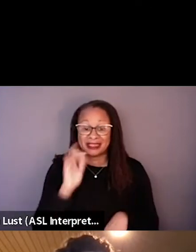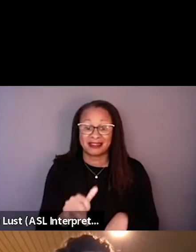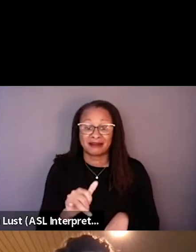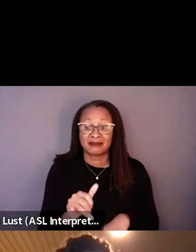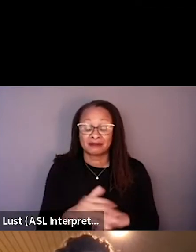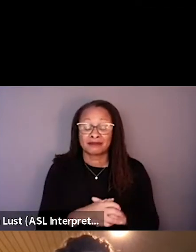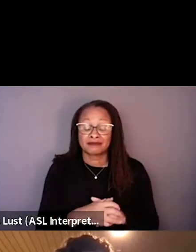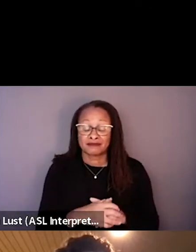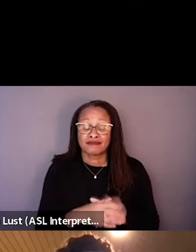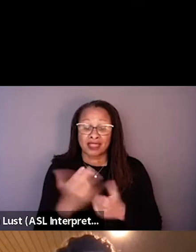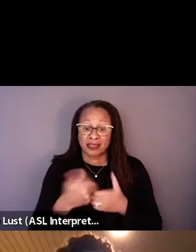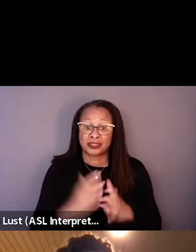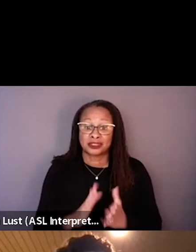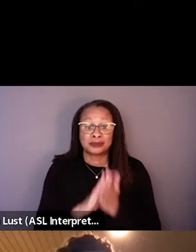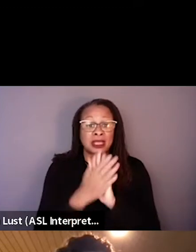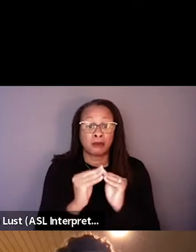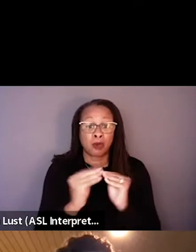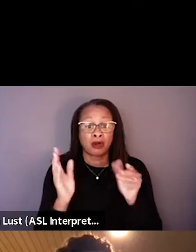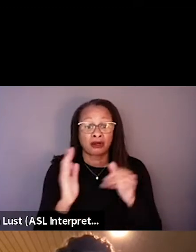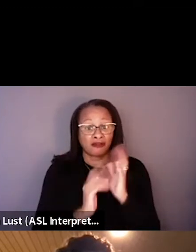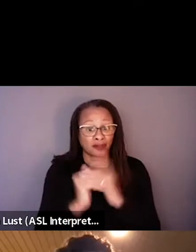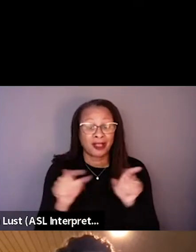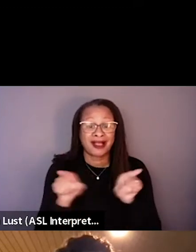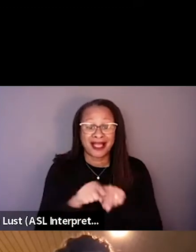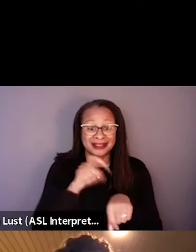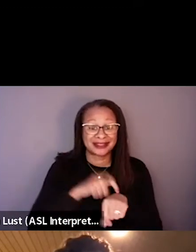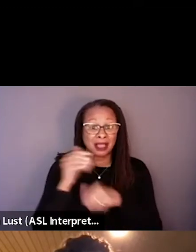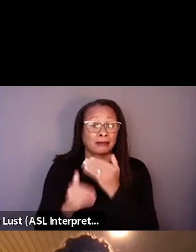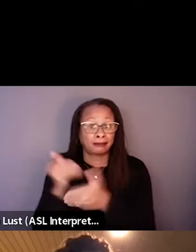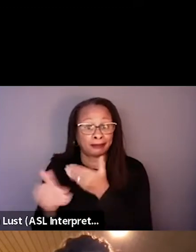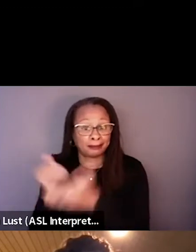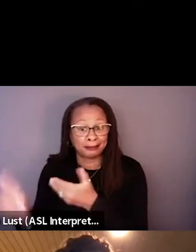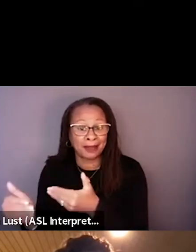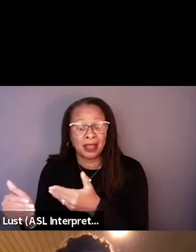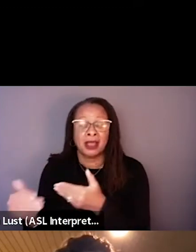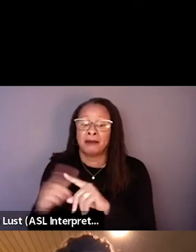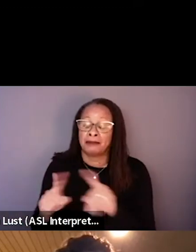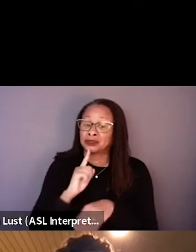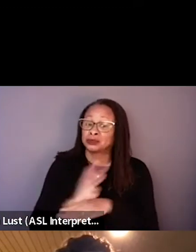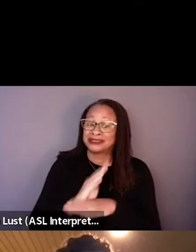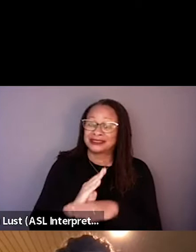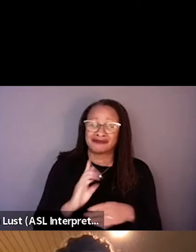the participants get more comfortable as you, as you roll more and more and more. But like I said, we kind of just got there